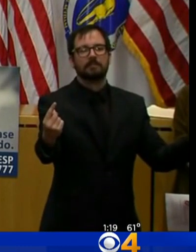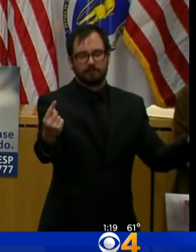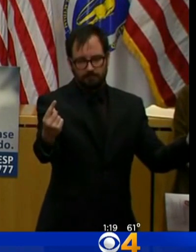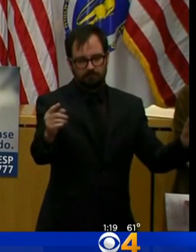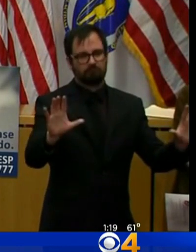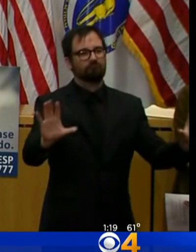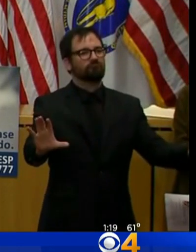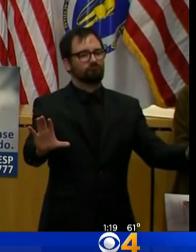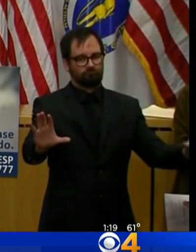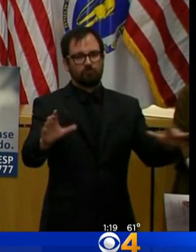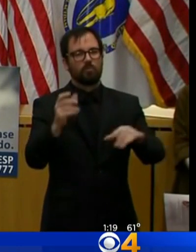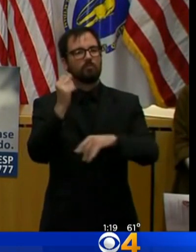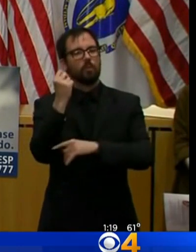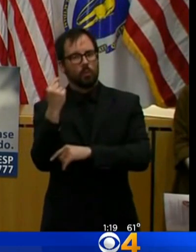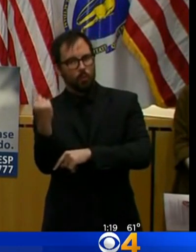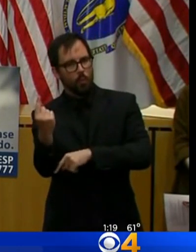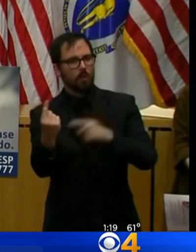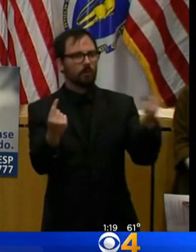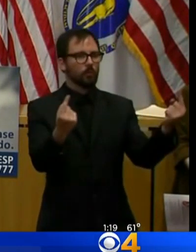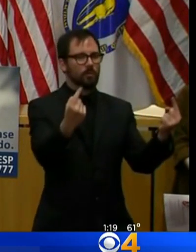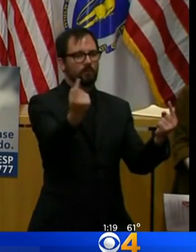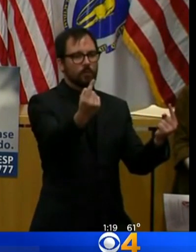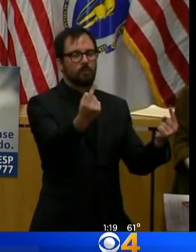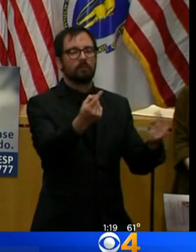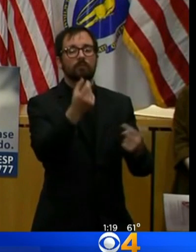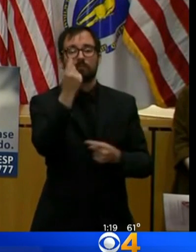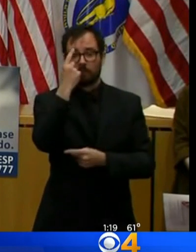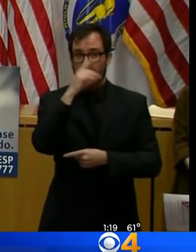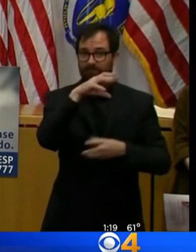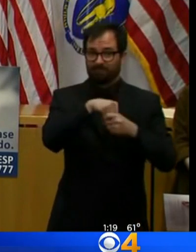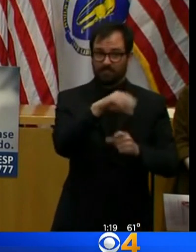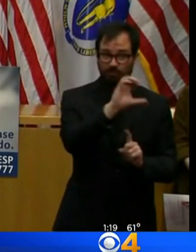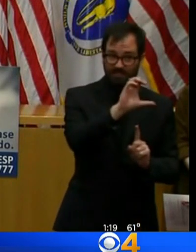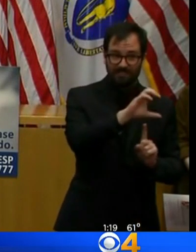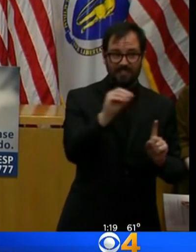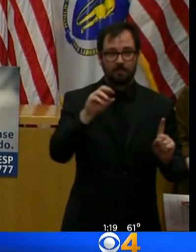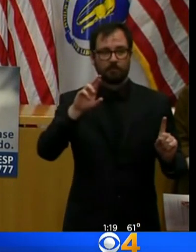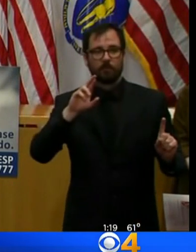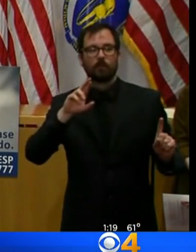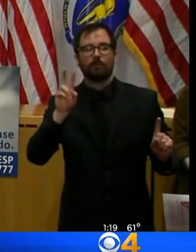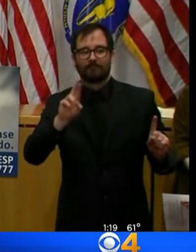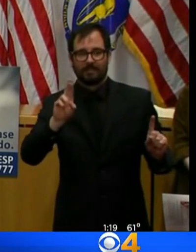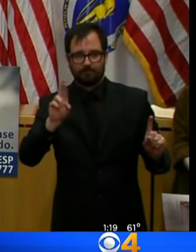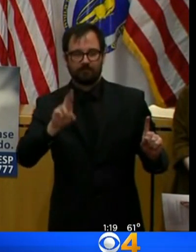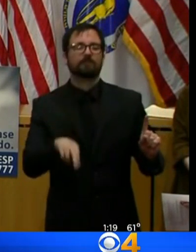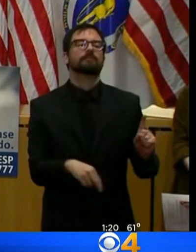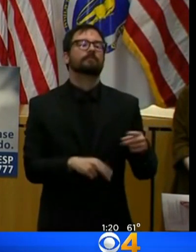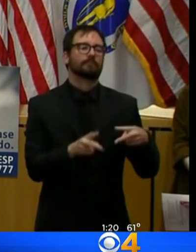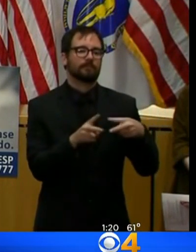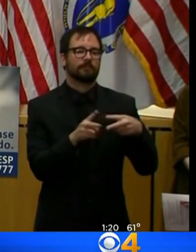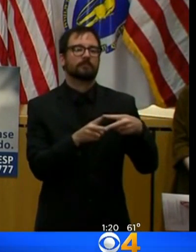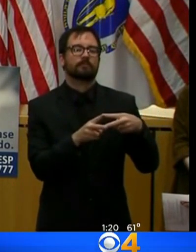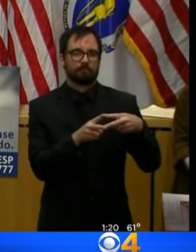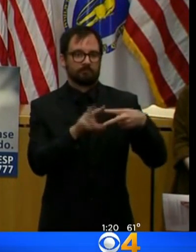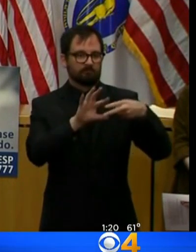DENSITY ISSUES, THE COMMAND CENTER AND MEMA PROVIDED TECHNICAL ASSISTANCE AND SUPPORT TO BOTH CHELSEA AND